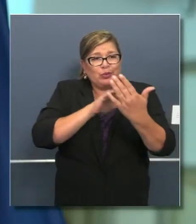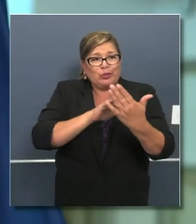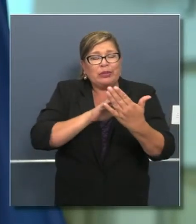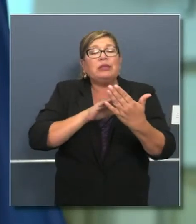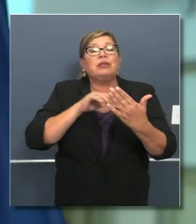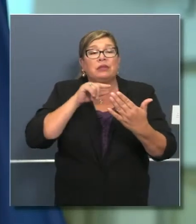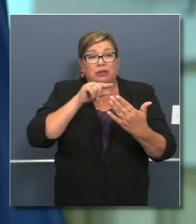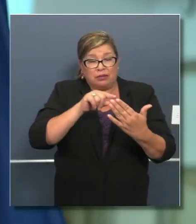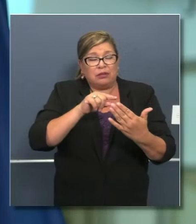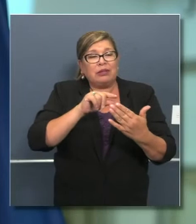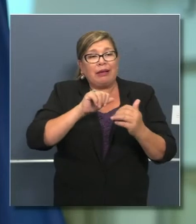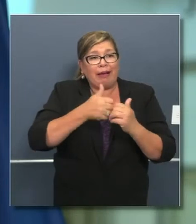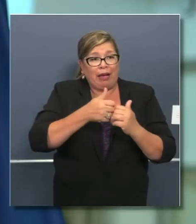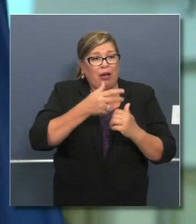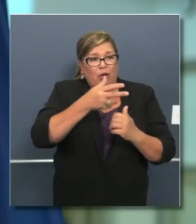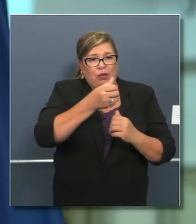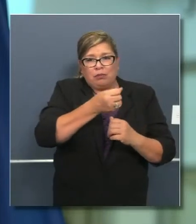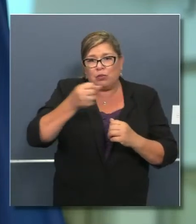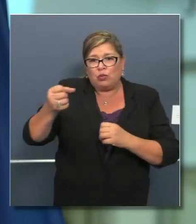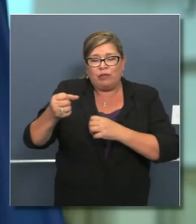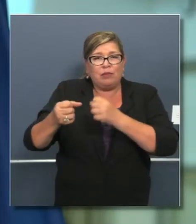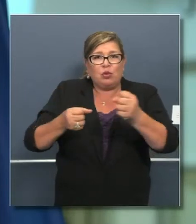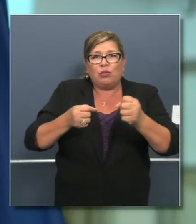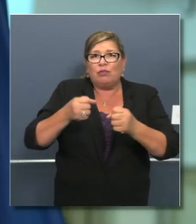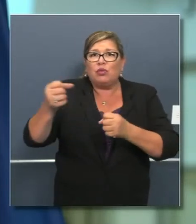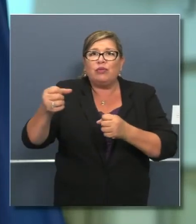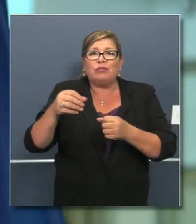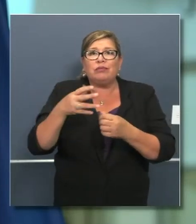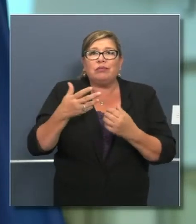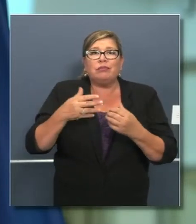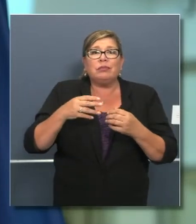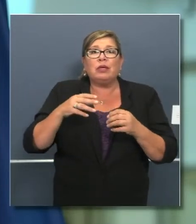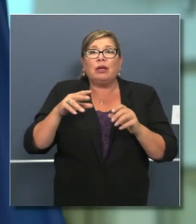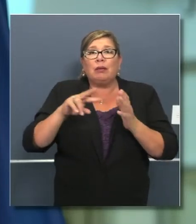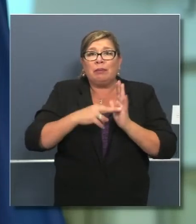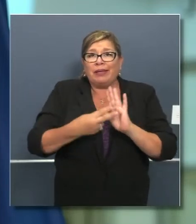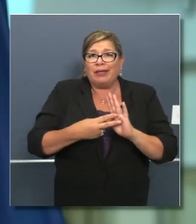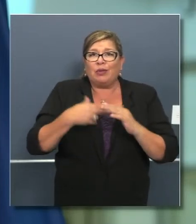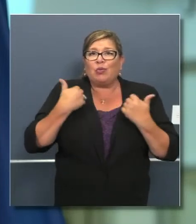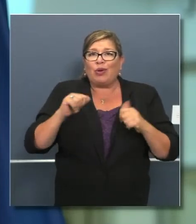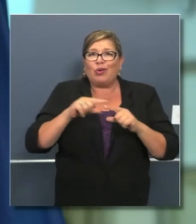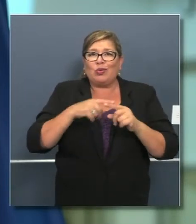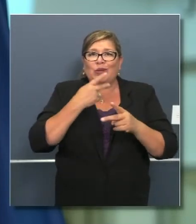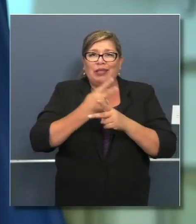the prison system one again just like with our families keep people cohort it that have been